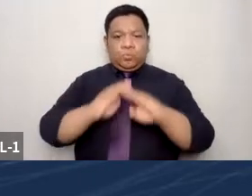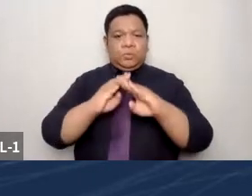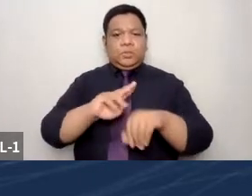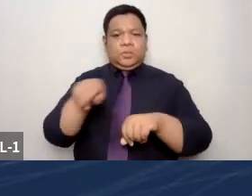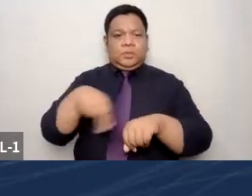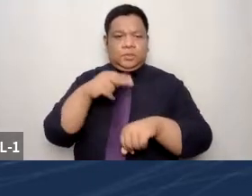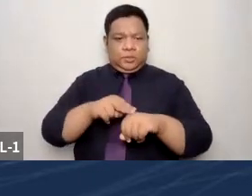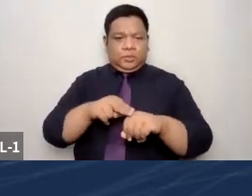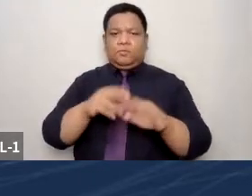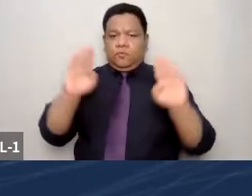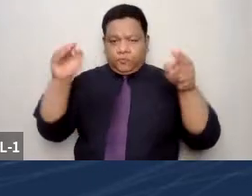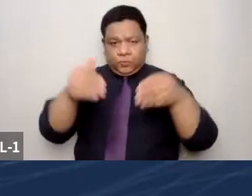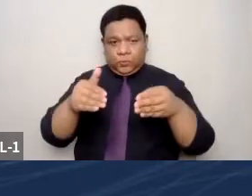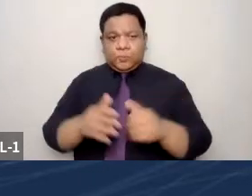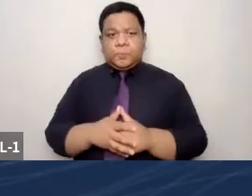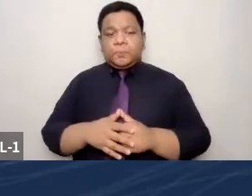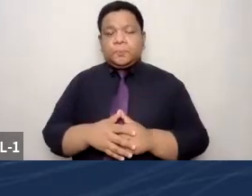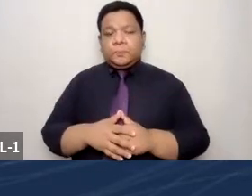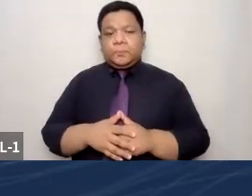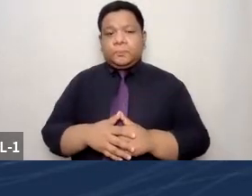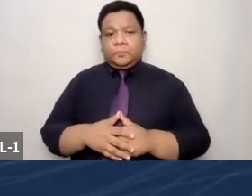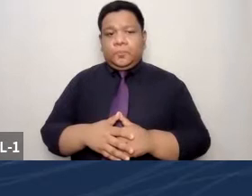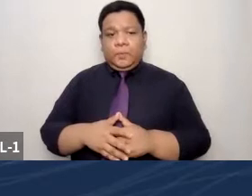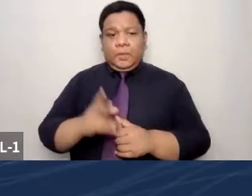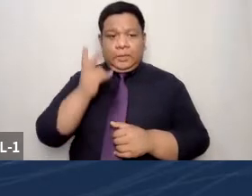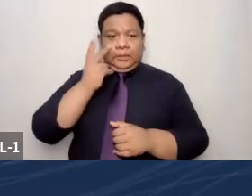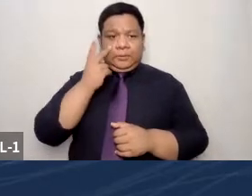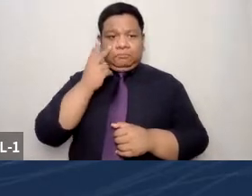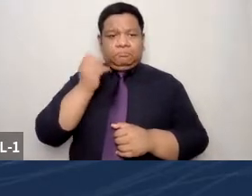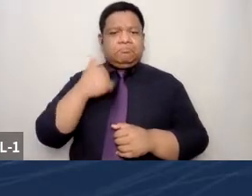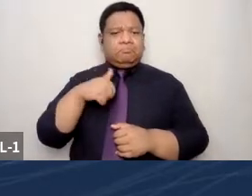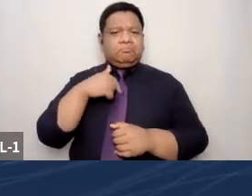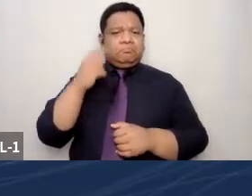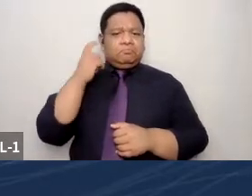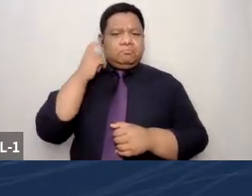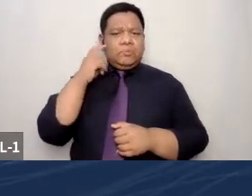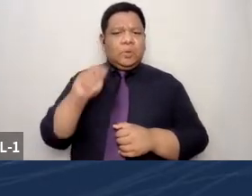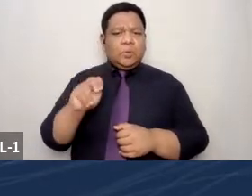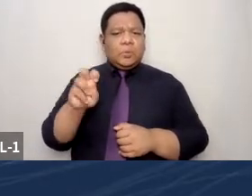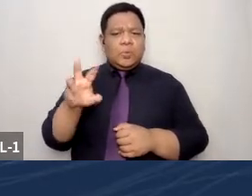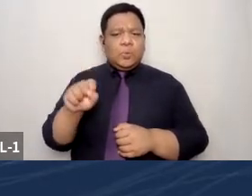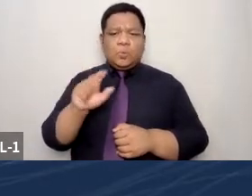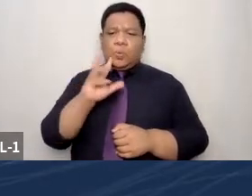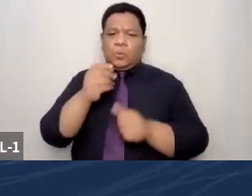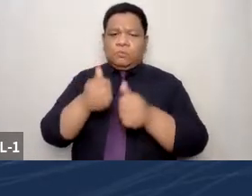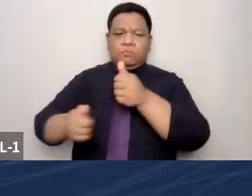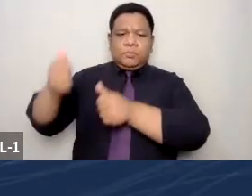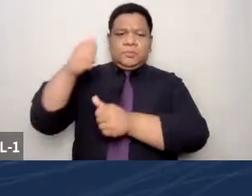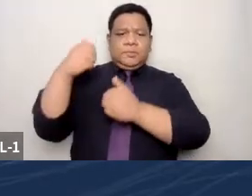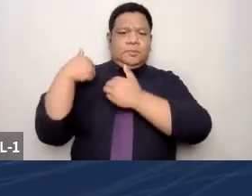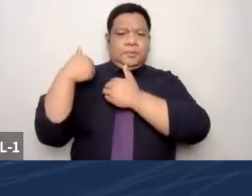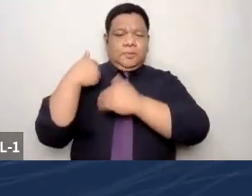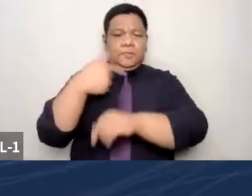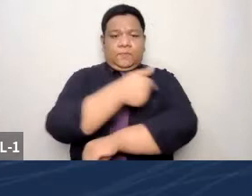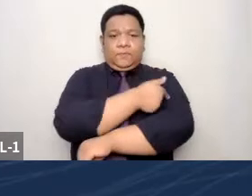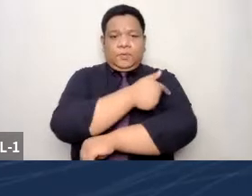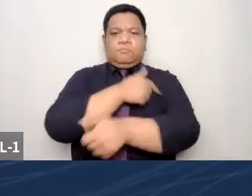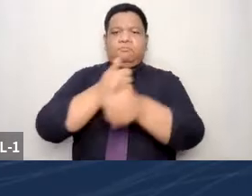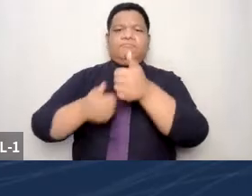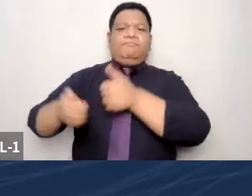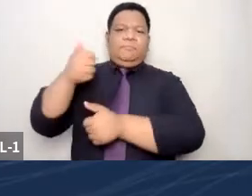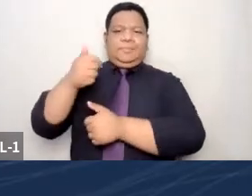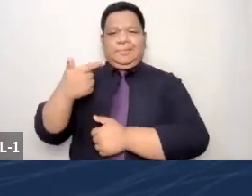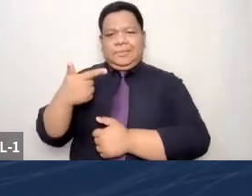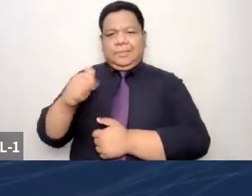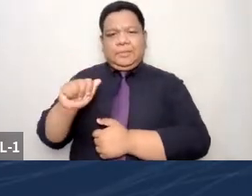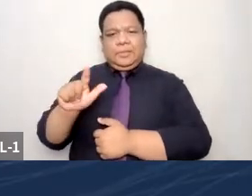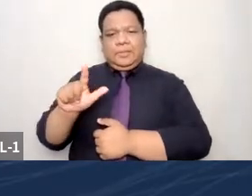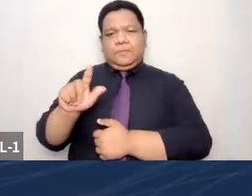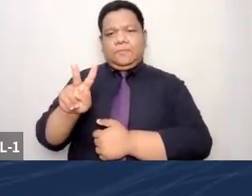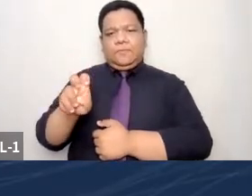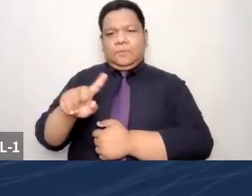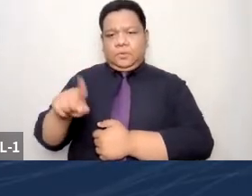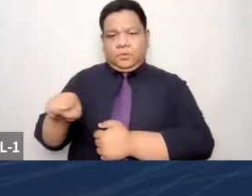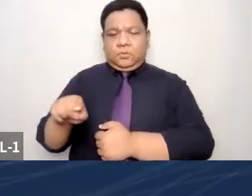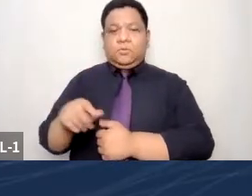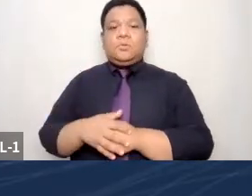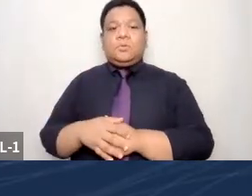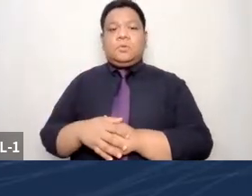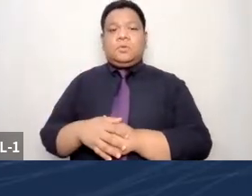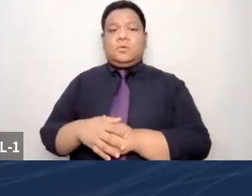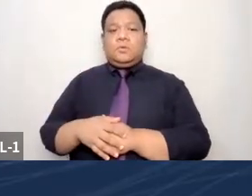If you can see that, you know that we hear on the news the head of our vaccine cluster, Secretary Galvez and there are six task groups.